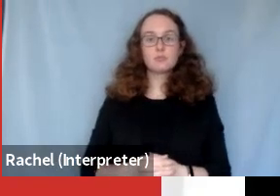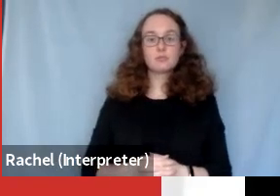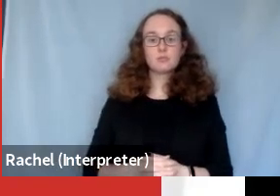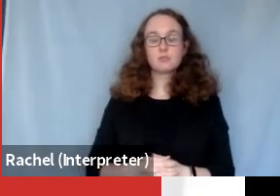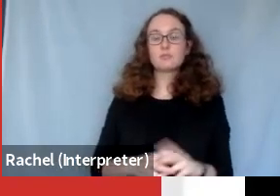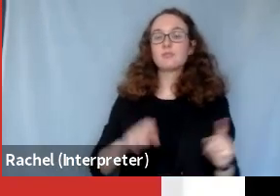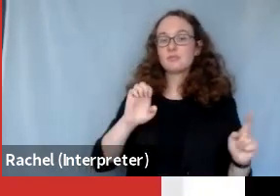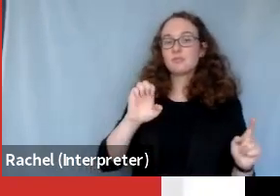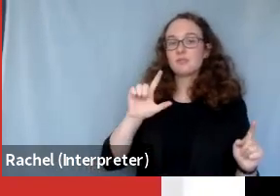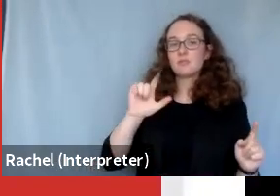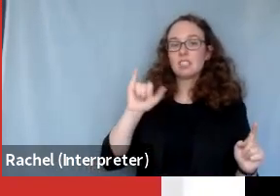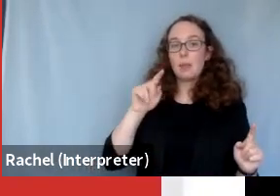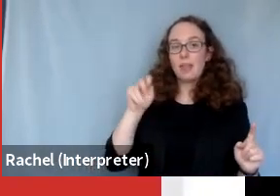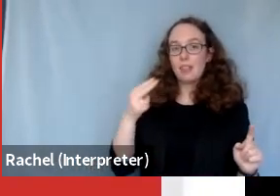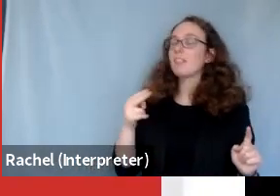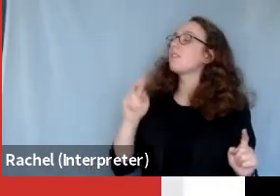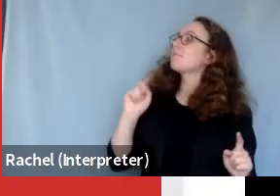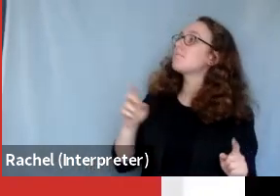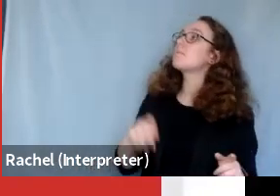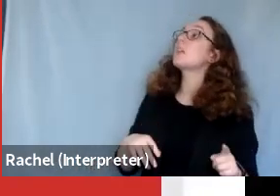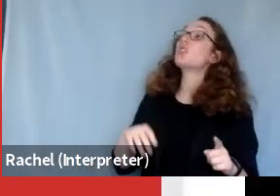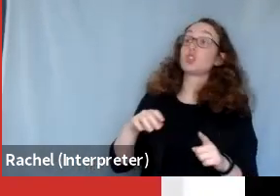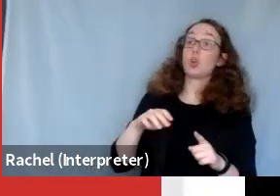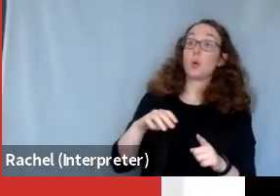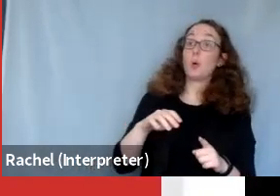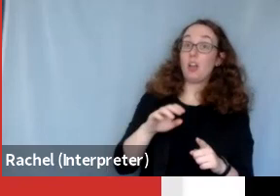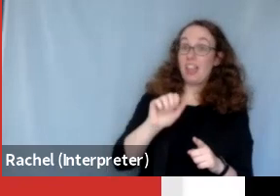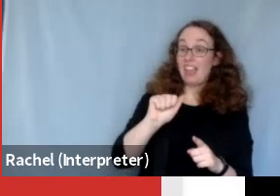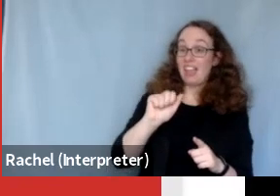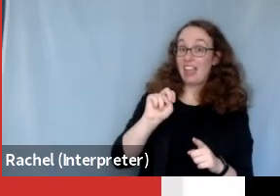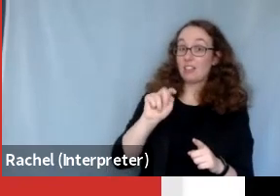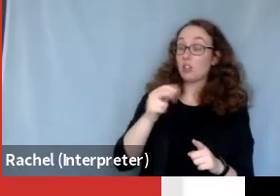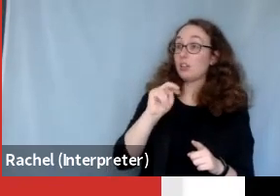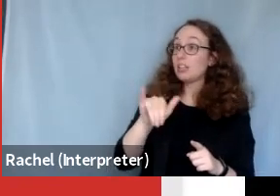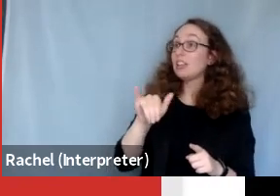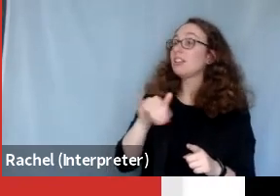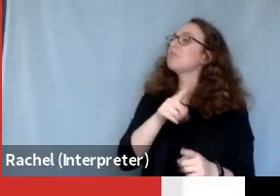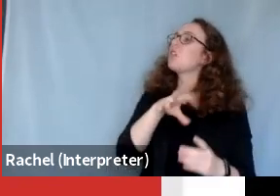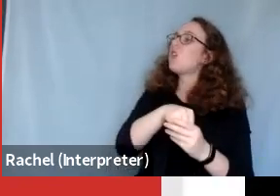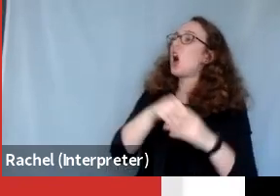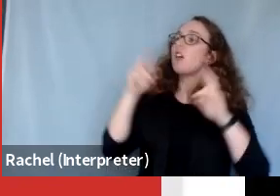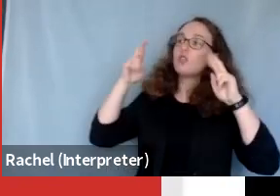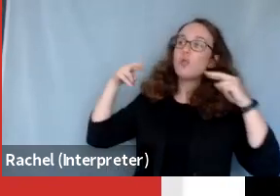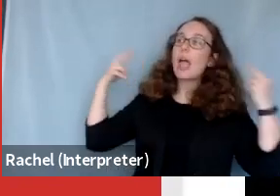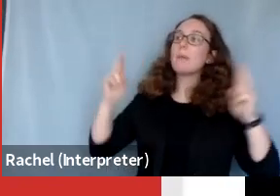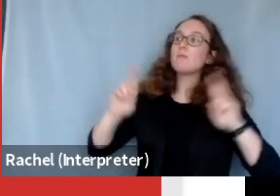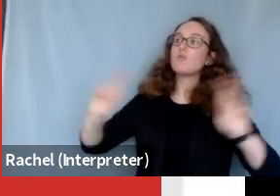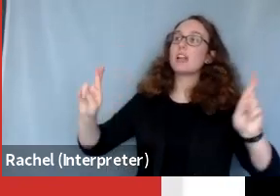Bravo joining, us he's also part of the Ram Ready committee he wants to come speak to us a little bit as well. What's up Anthony?